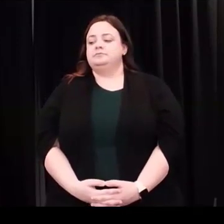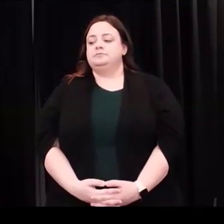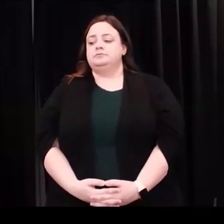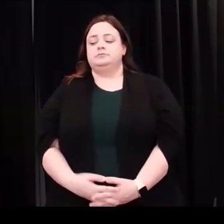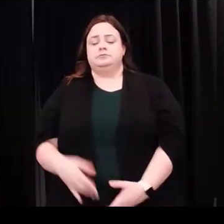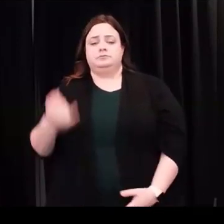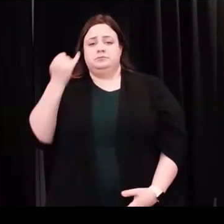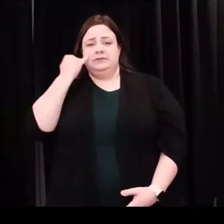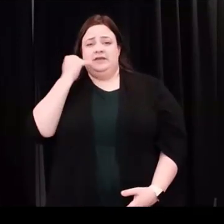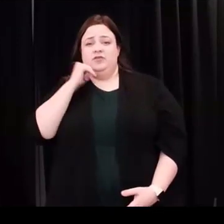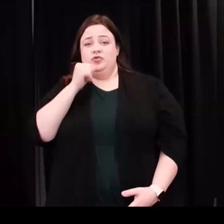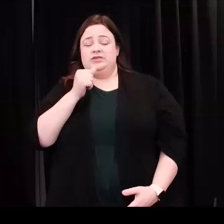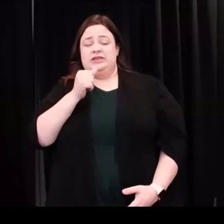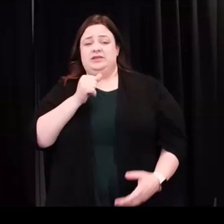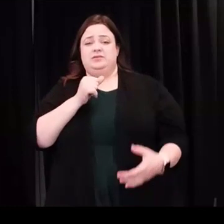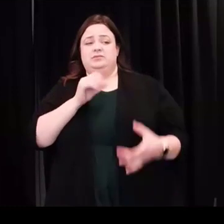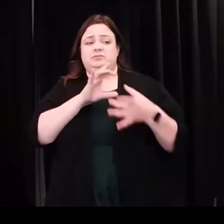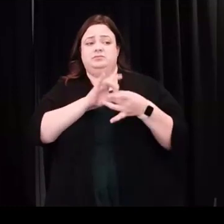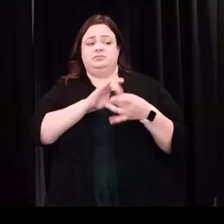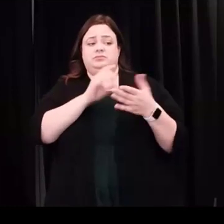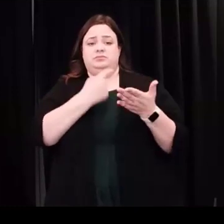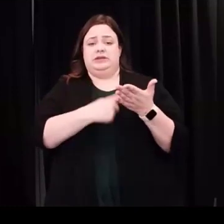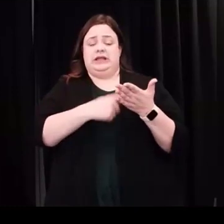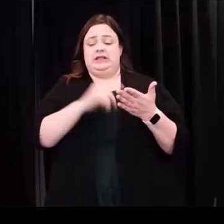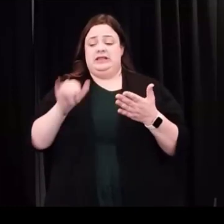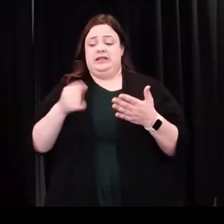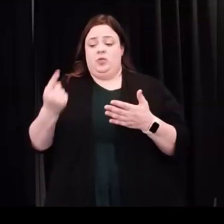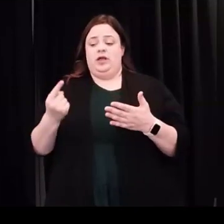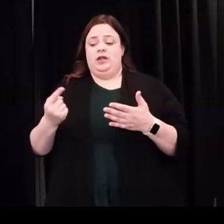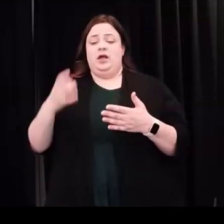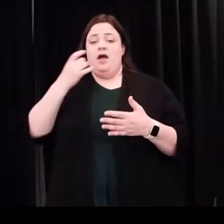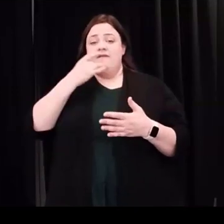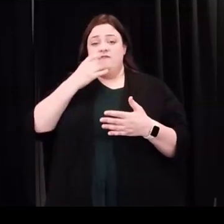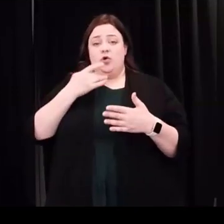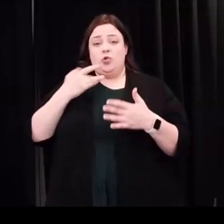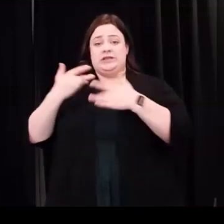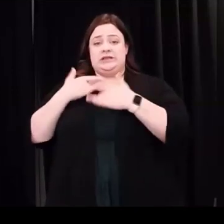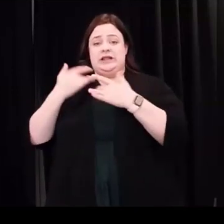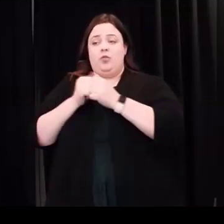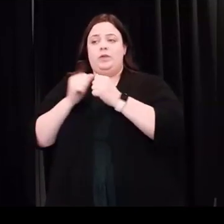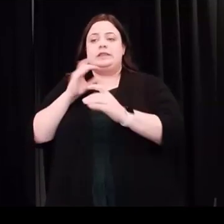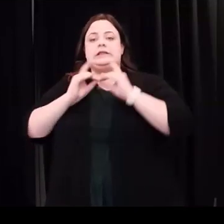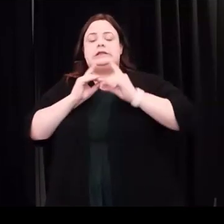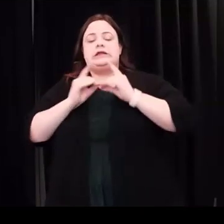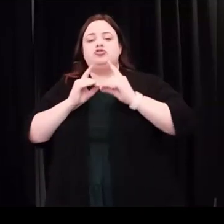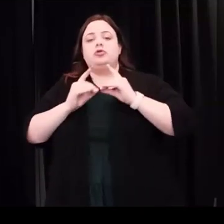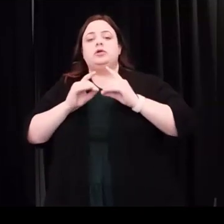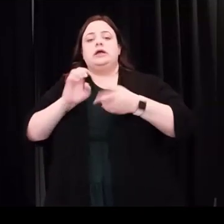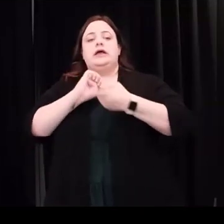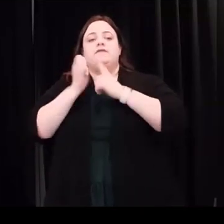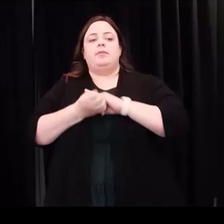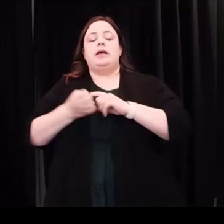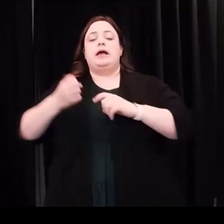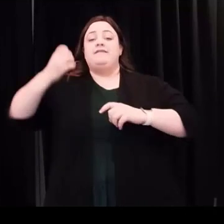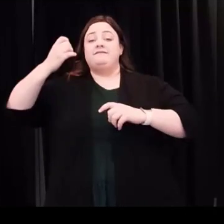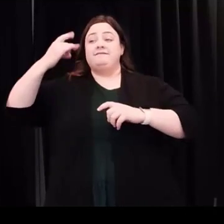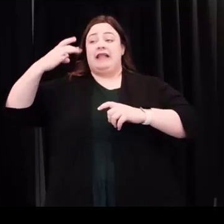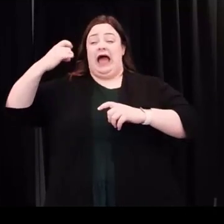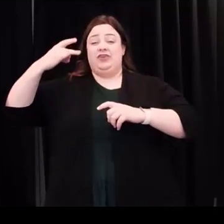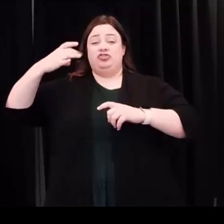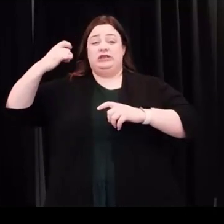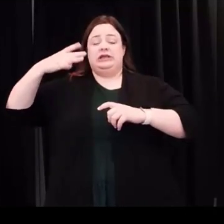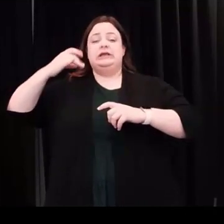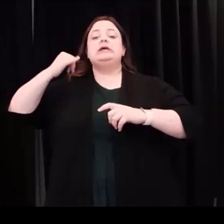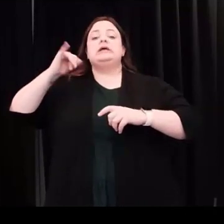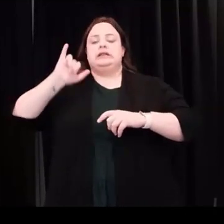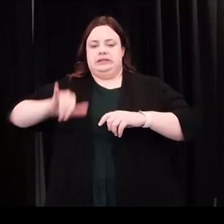one, with photos sensitivity, particularly in the digital environment, flashing is one of those WCAG